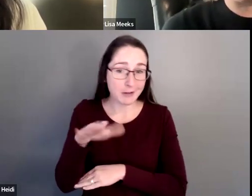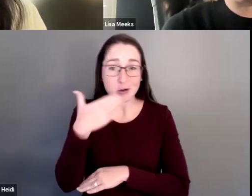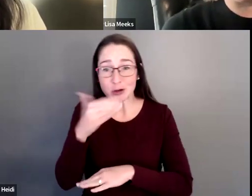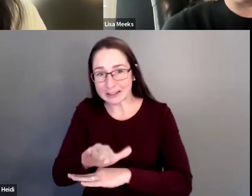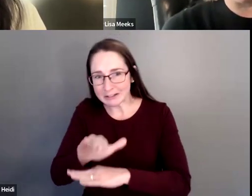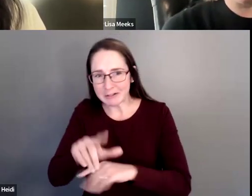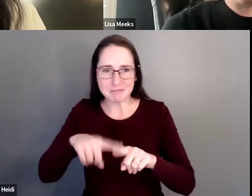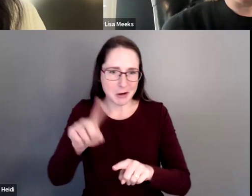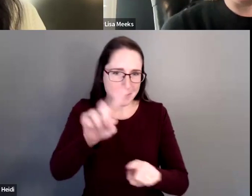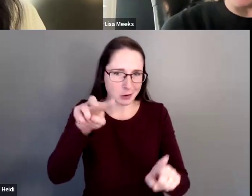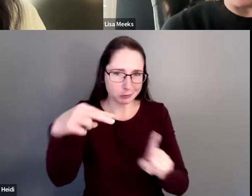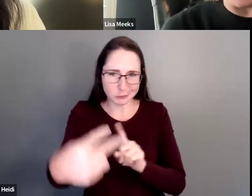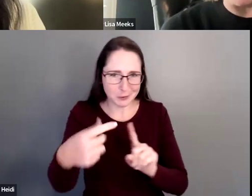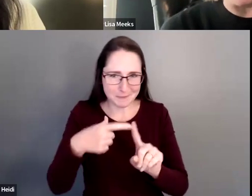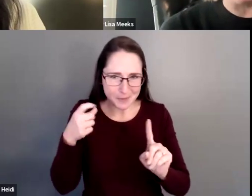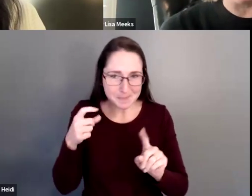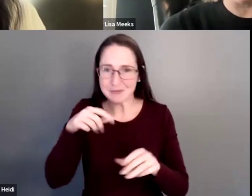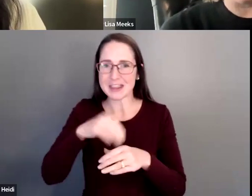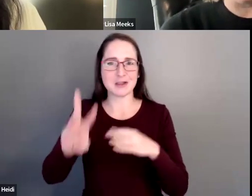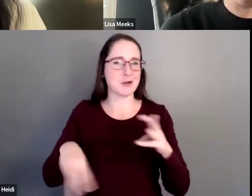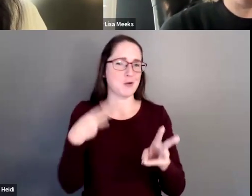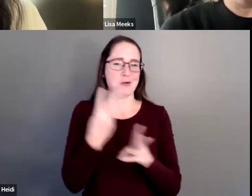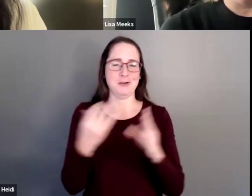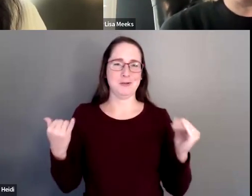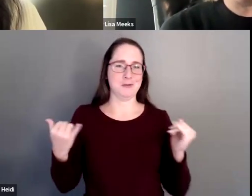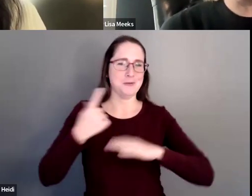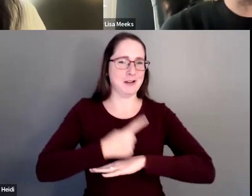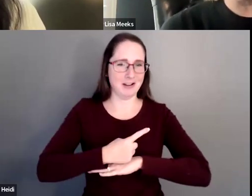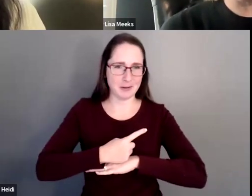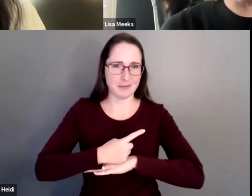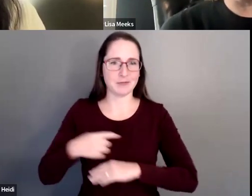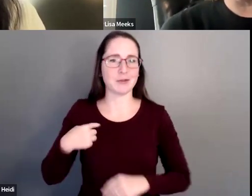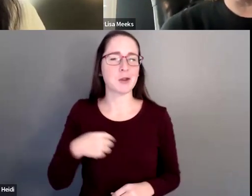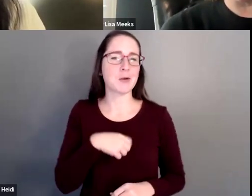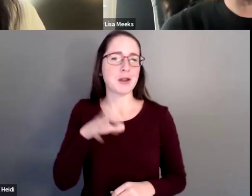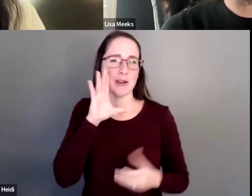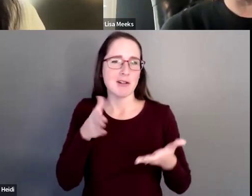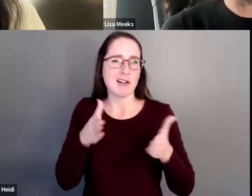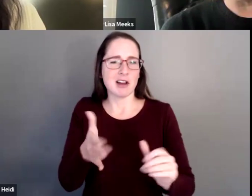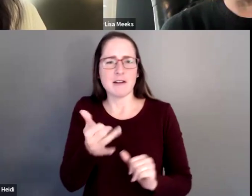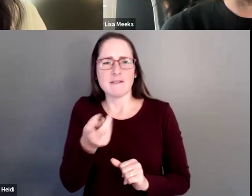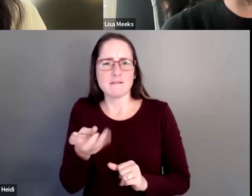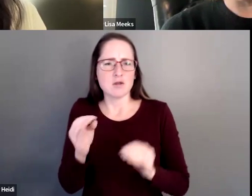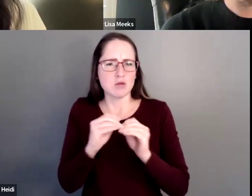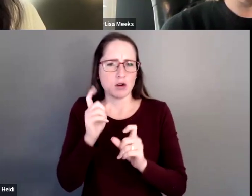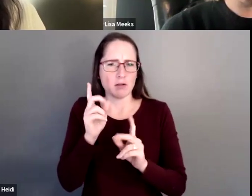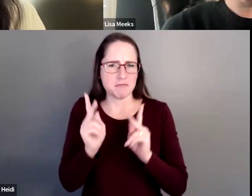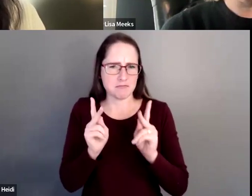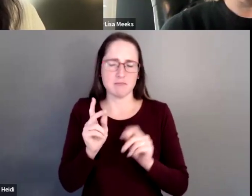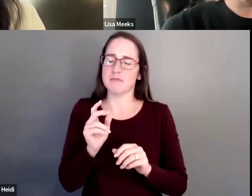Good morning, or good afternoon, or good evening, depending on where you are in the world today. And we'll just